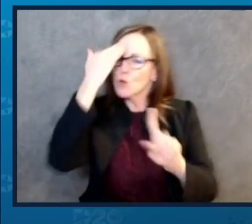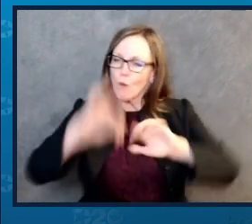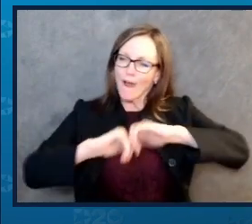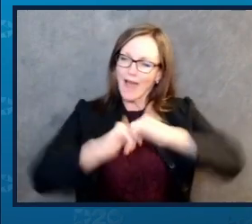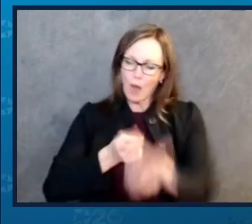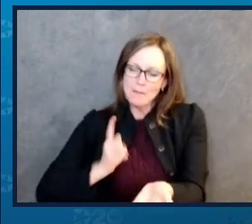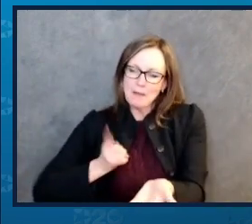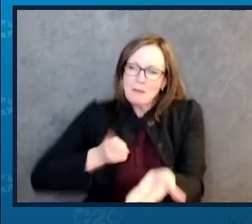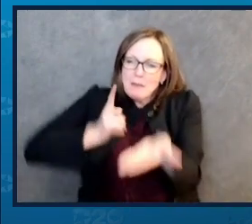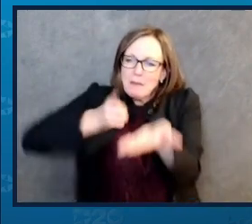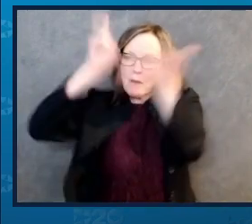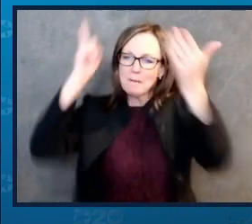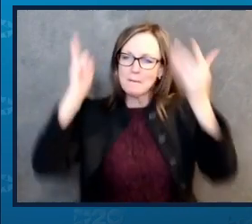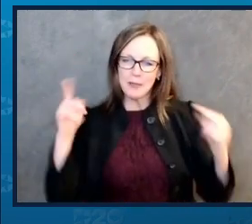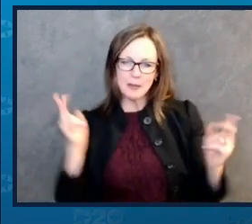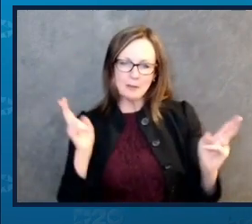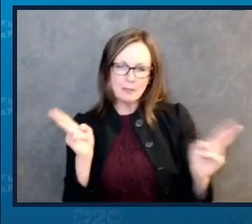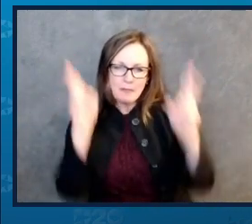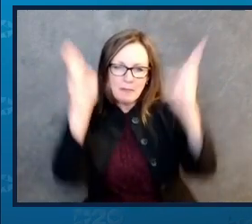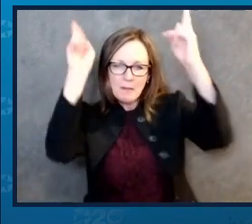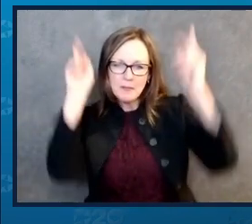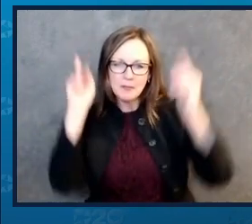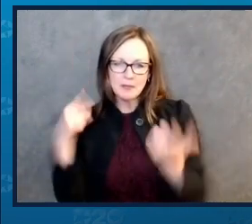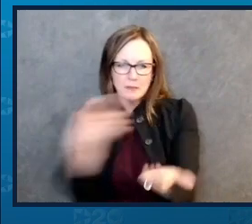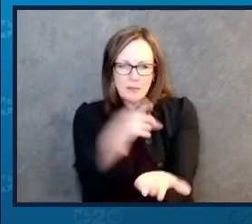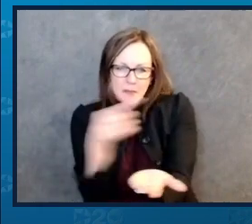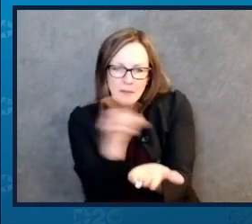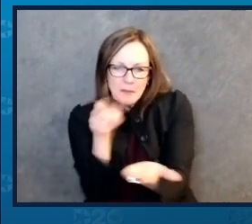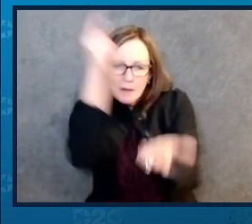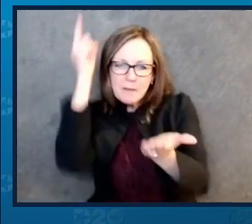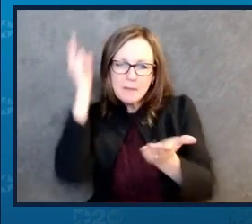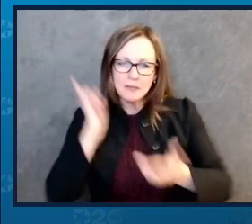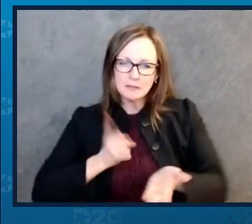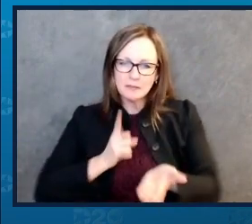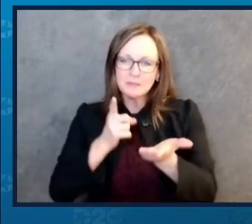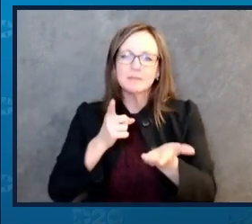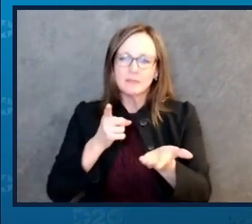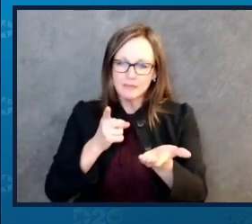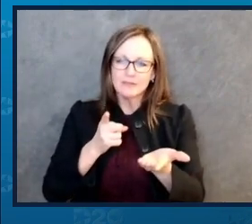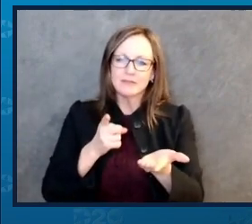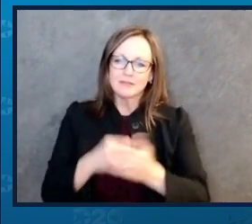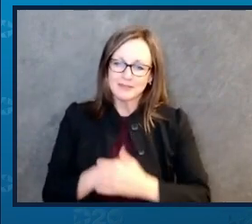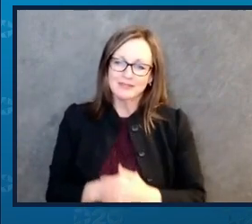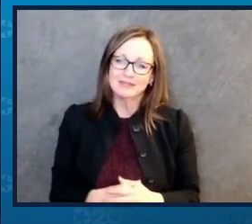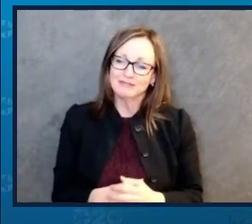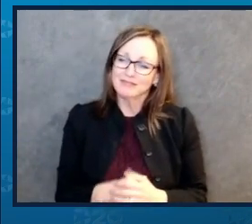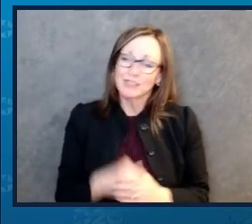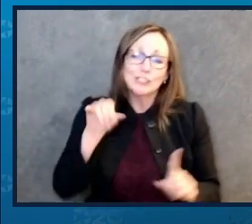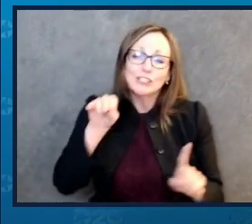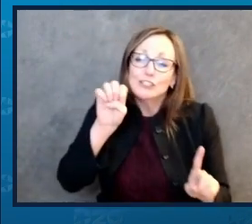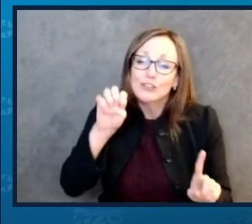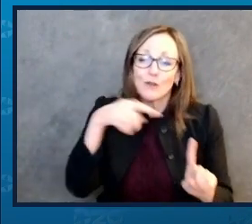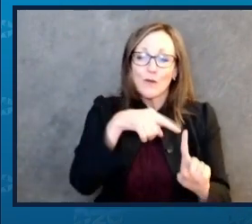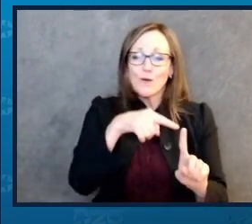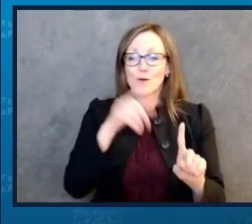LEAVE ANYONE BEHIND, WHERE A GOOD-PAYING JOB IS THE FLOOR,